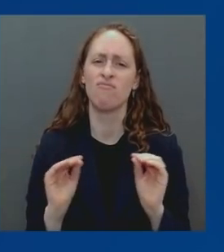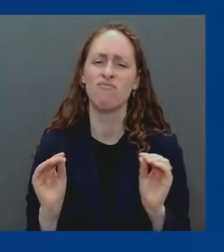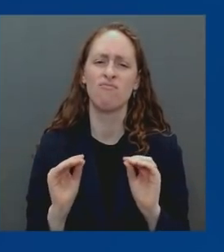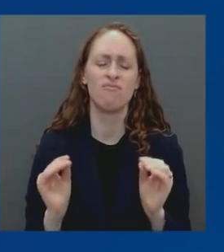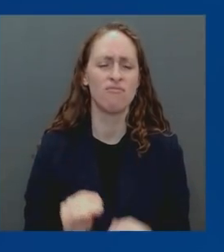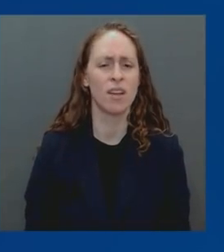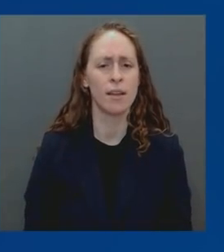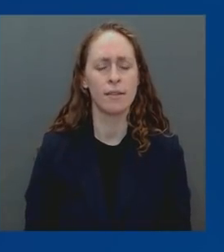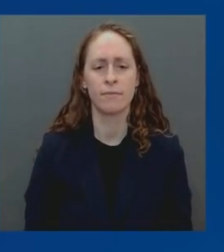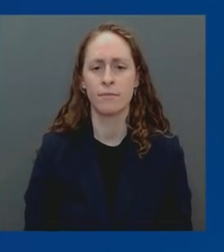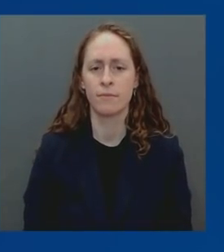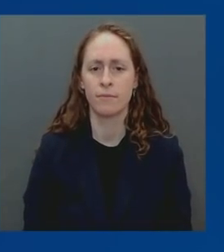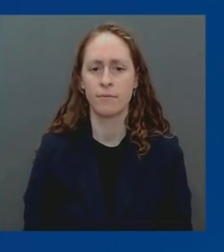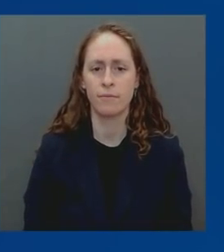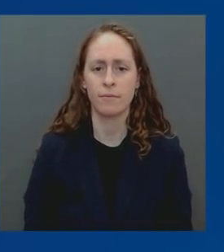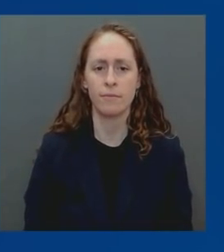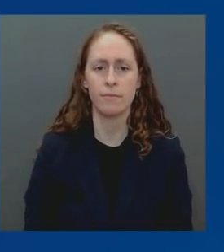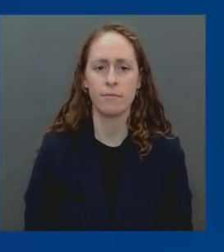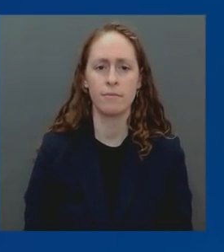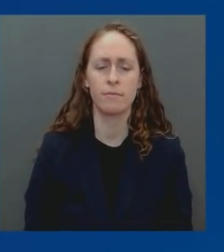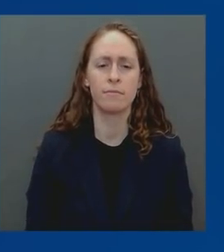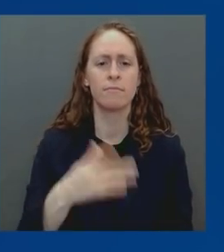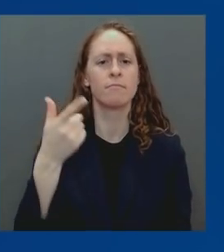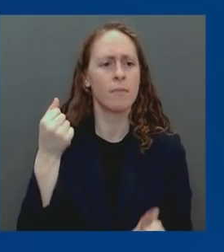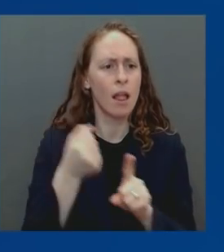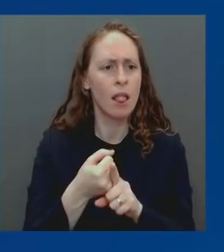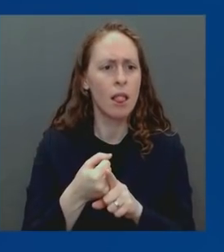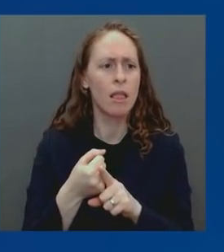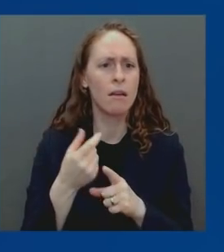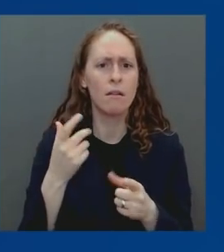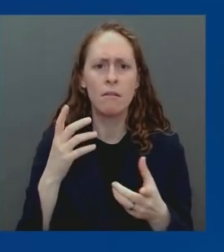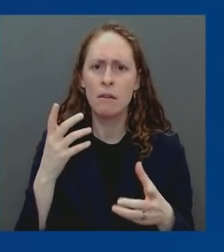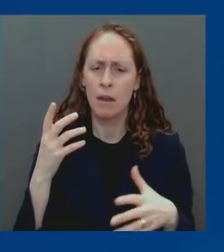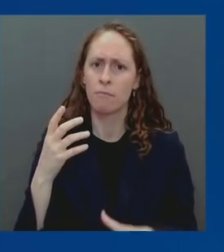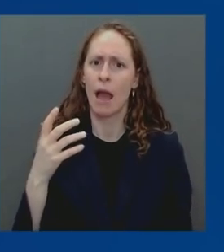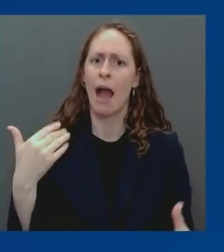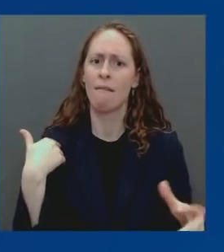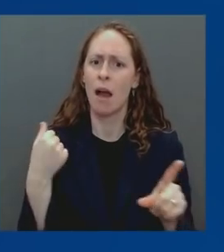with SARS-CoV-2 within 60 days before a menstrual cycle.